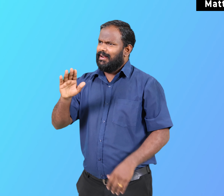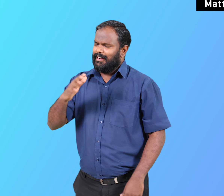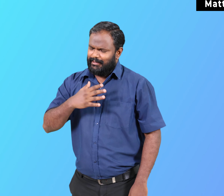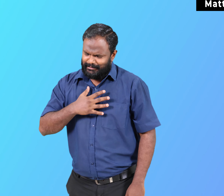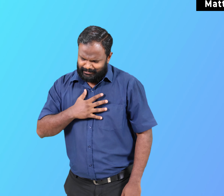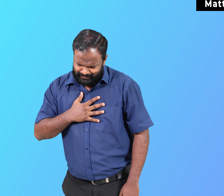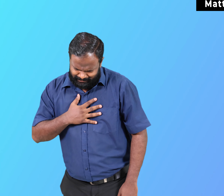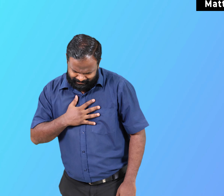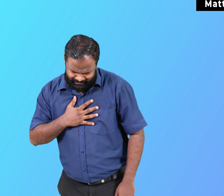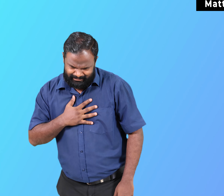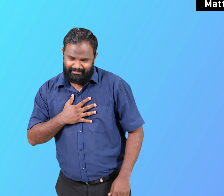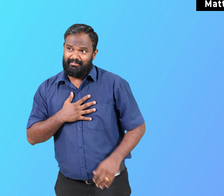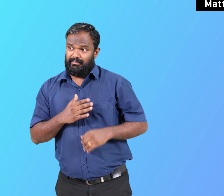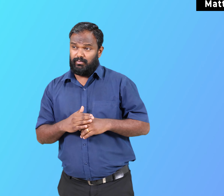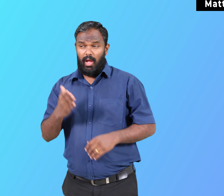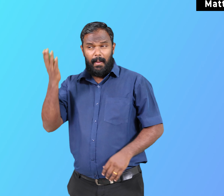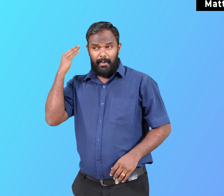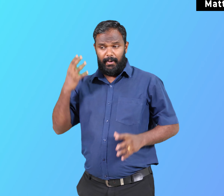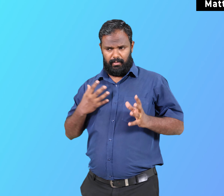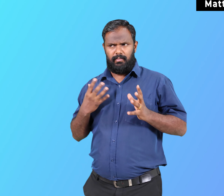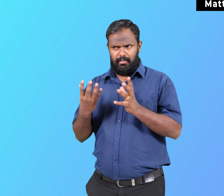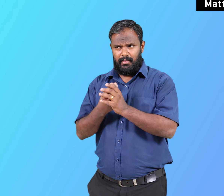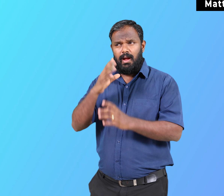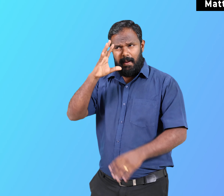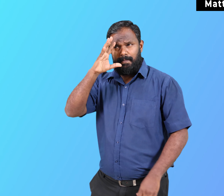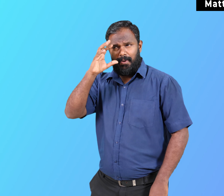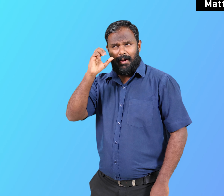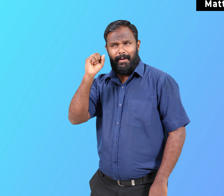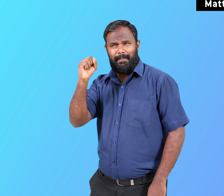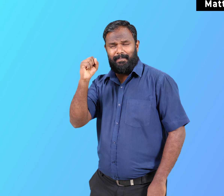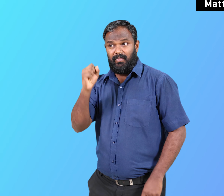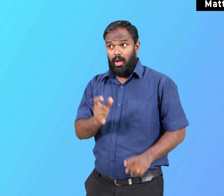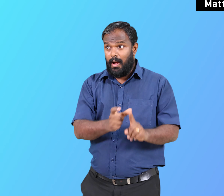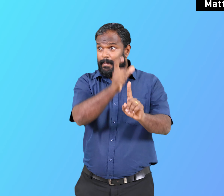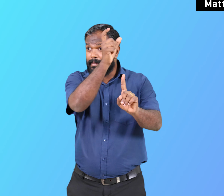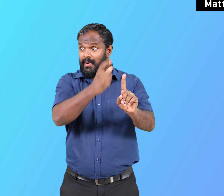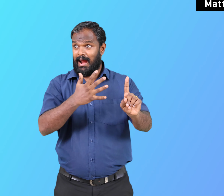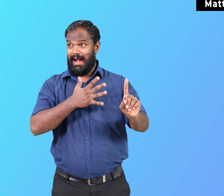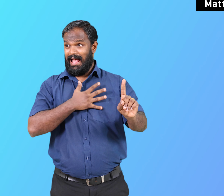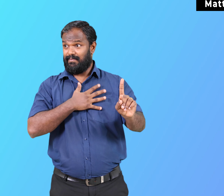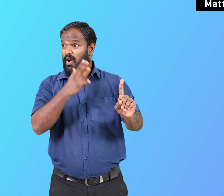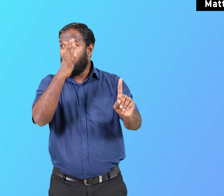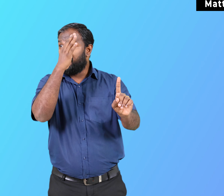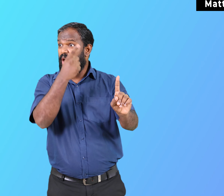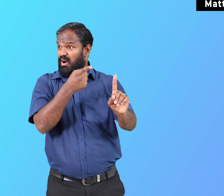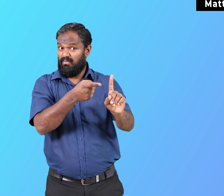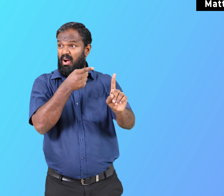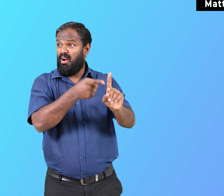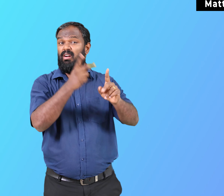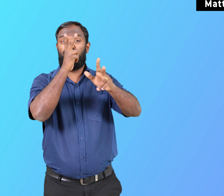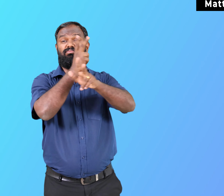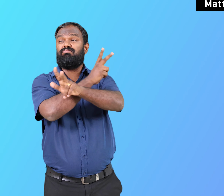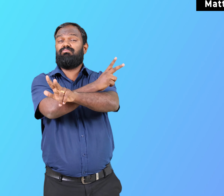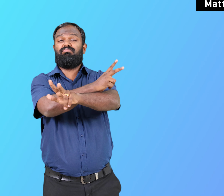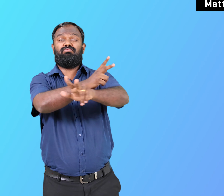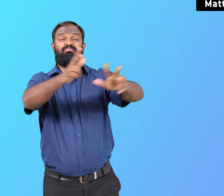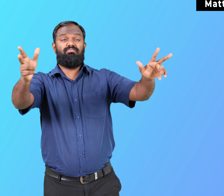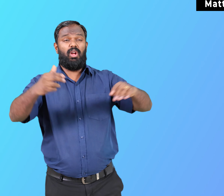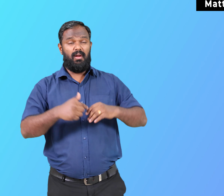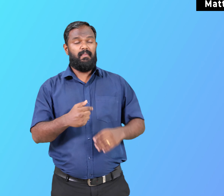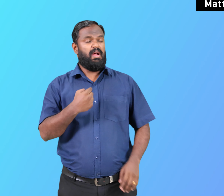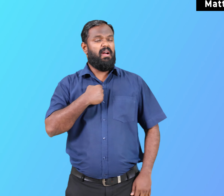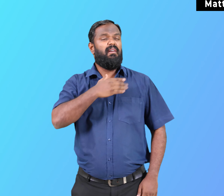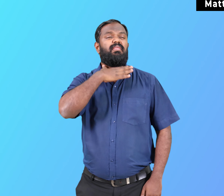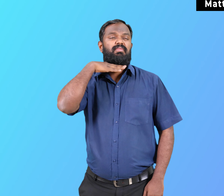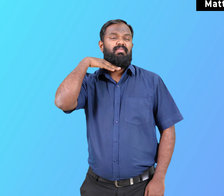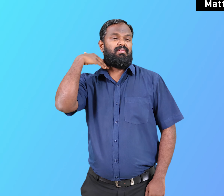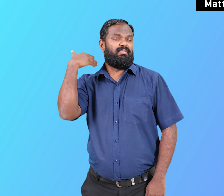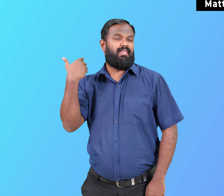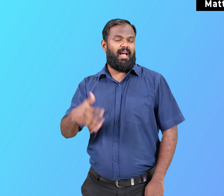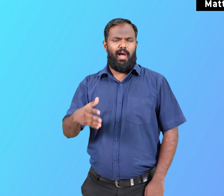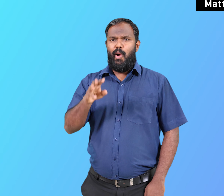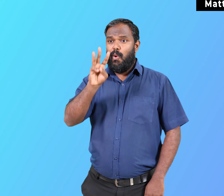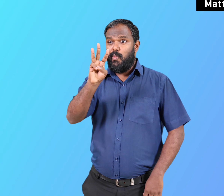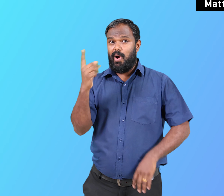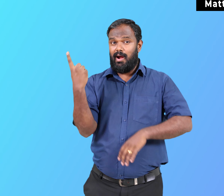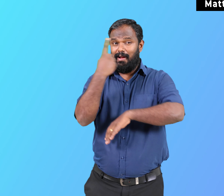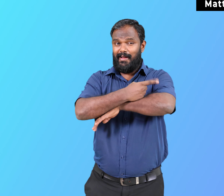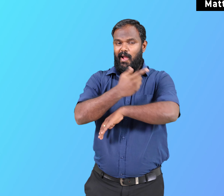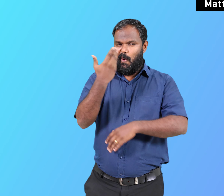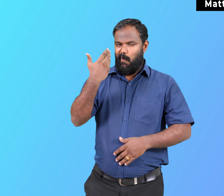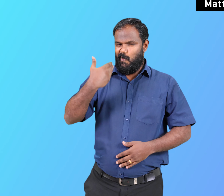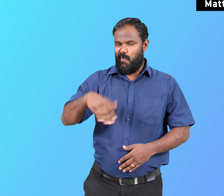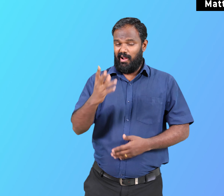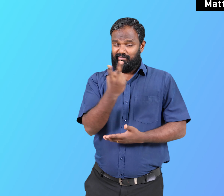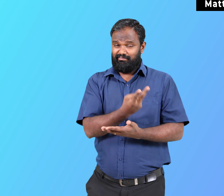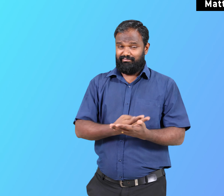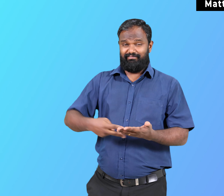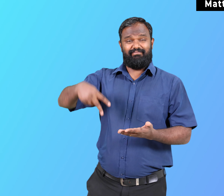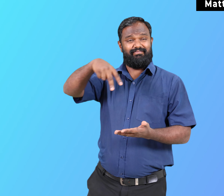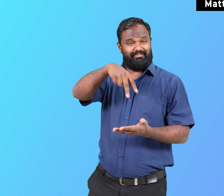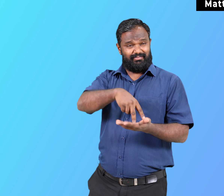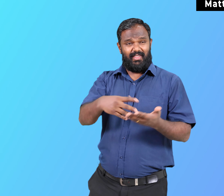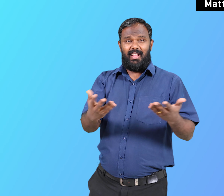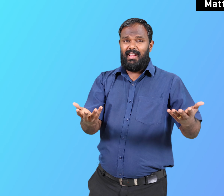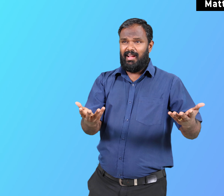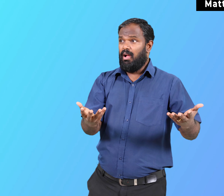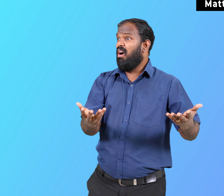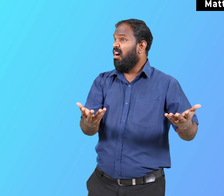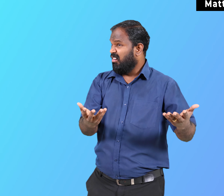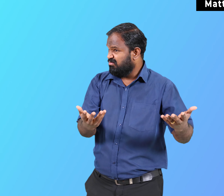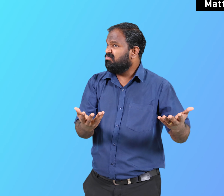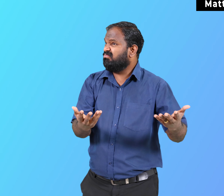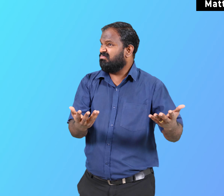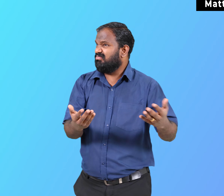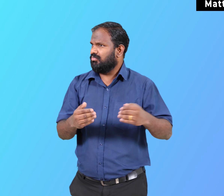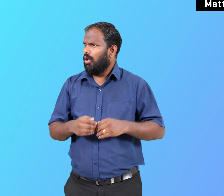They said, “Sir, we remember that while that liar was still alive he said, ‘I will rise from death in three days.’